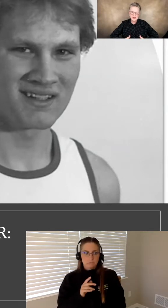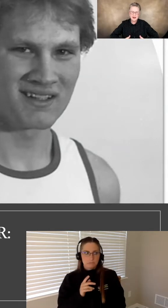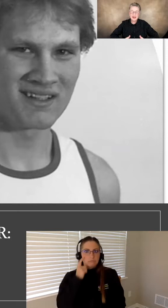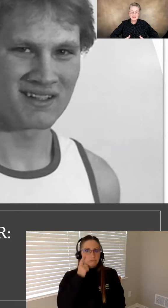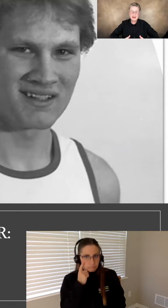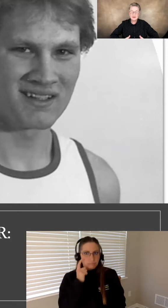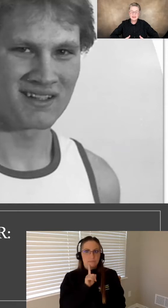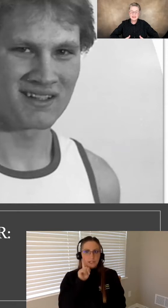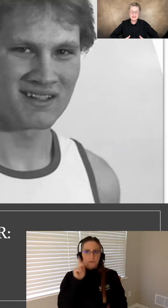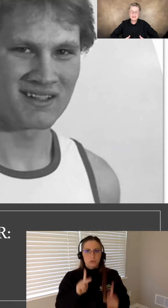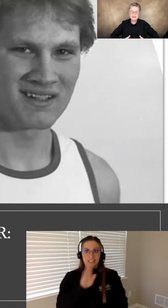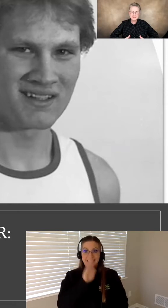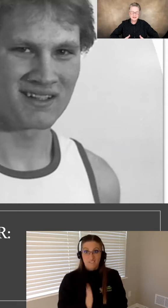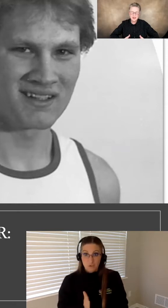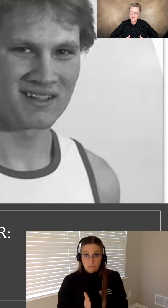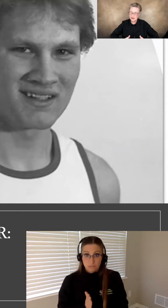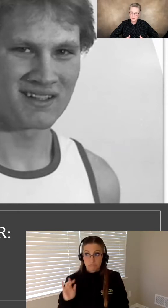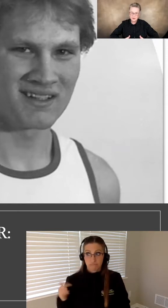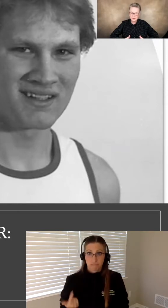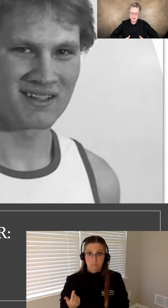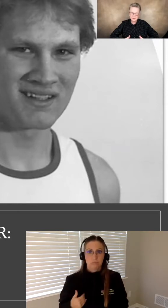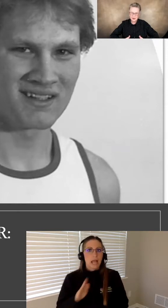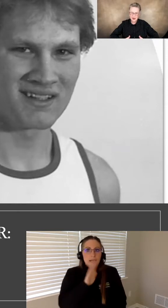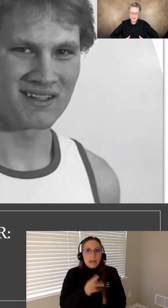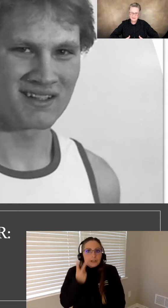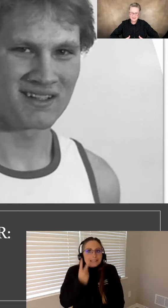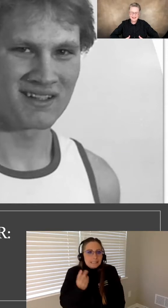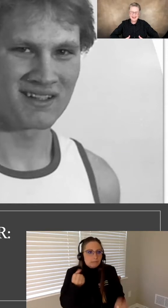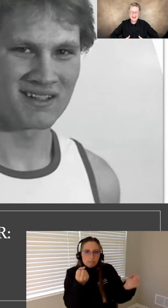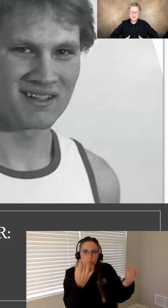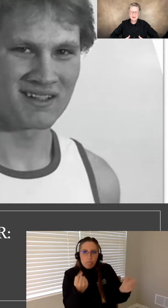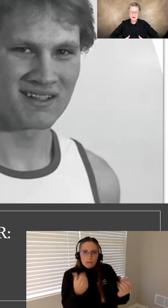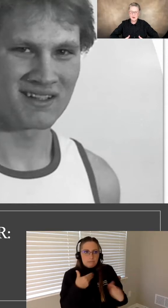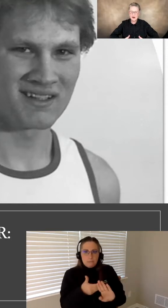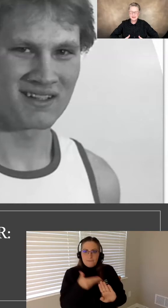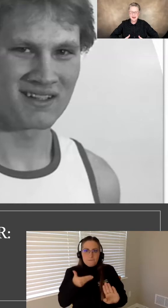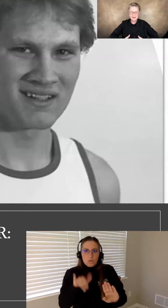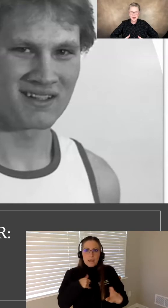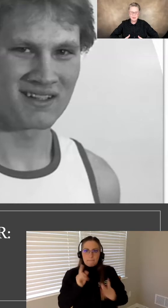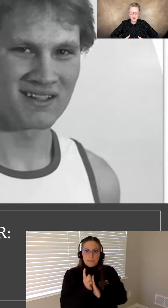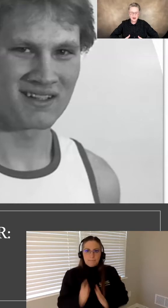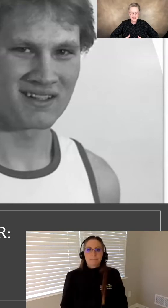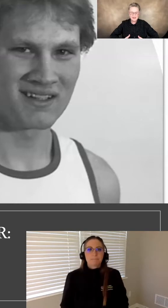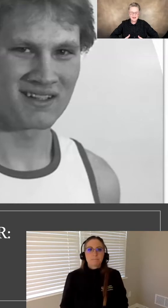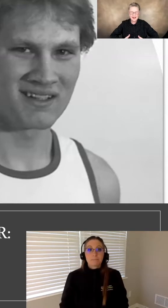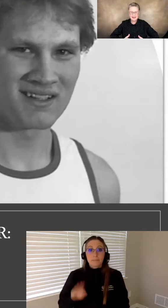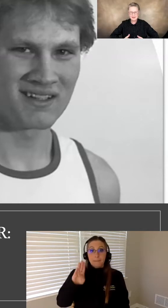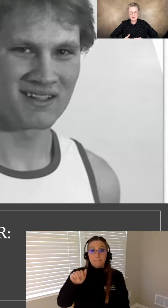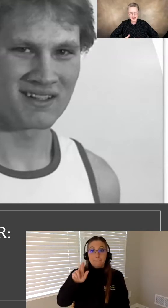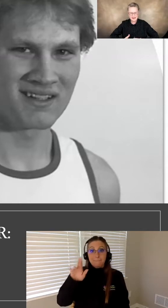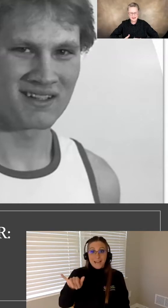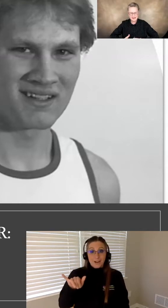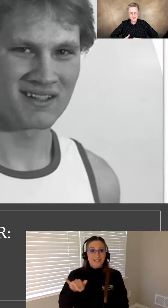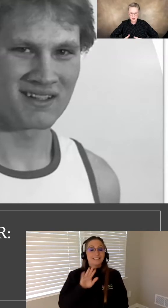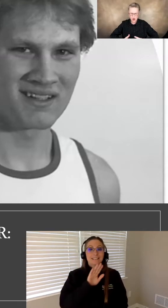and I had never seen sign language in my life and so when I saw Barry and his friend John